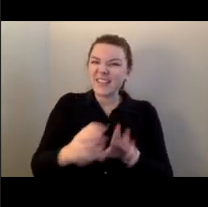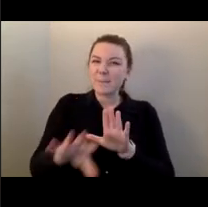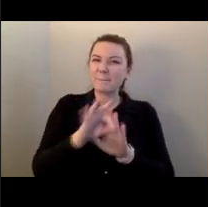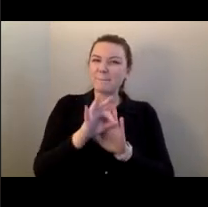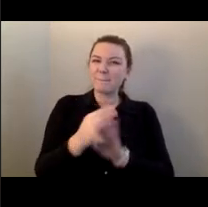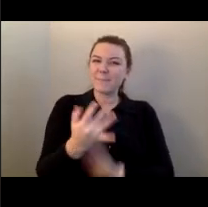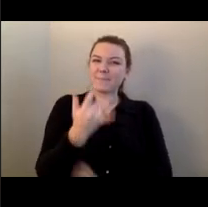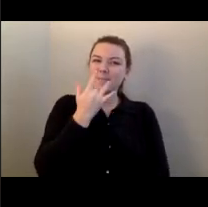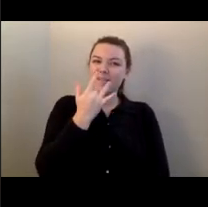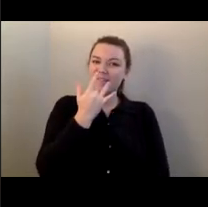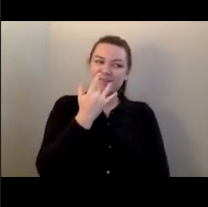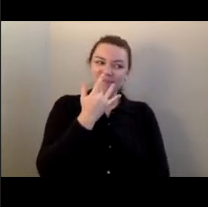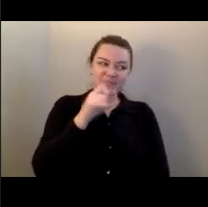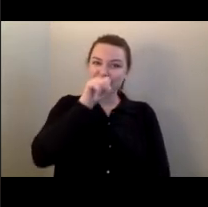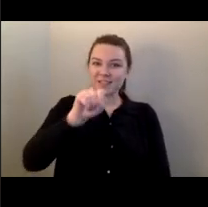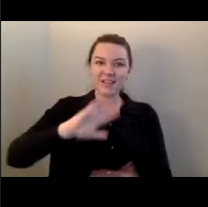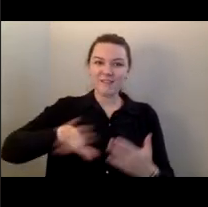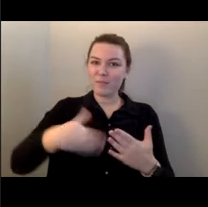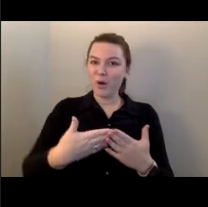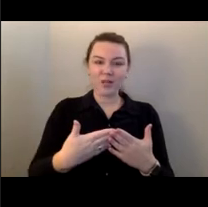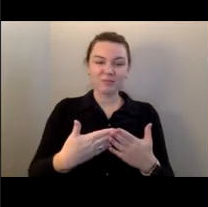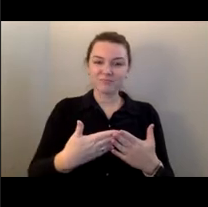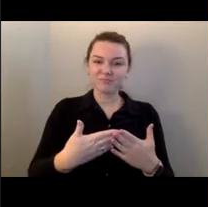I love all of them because they're so important,